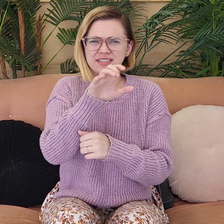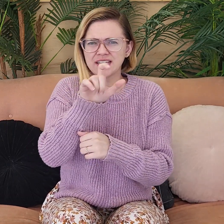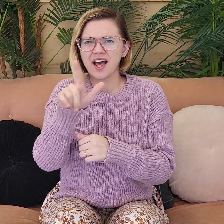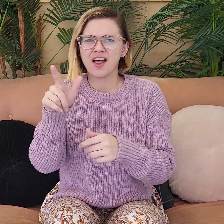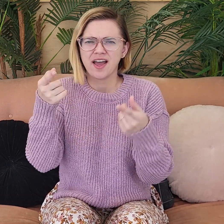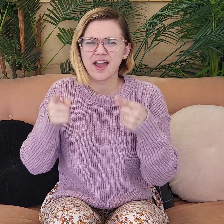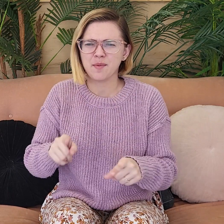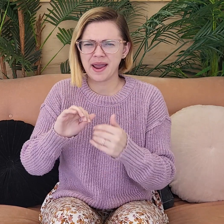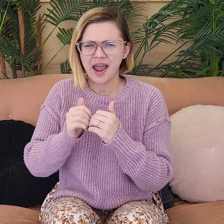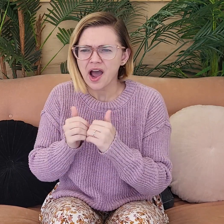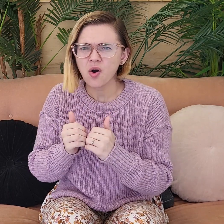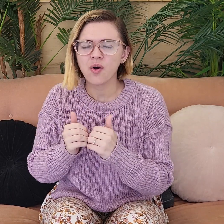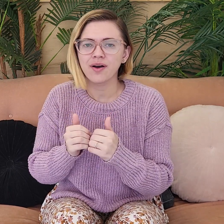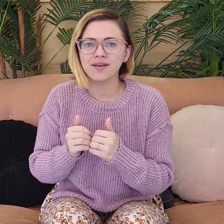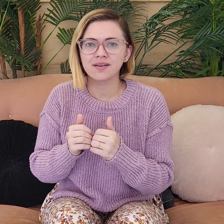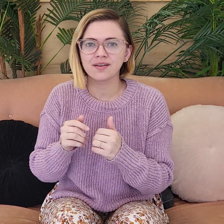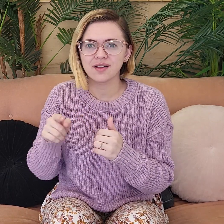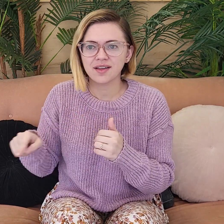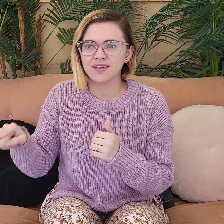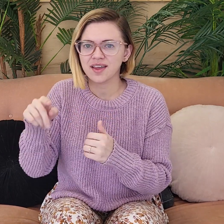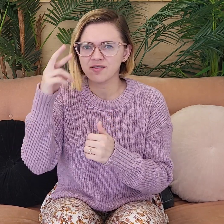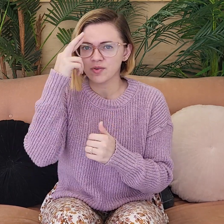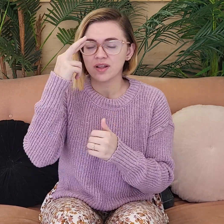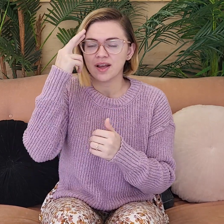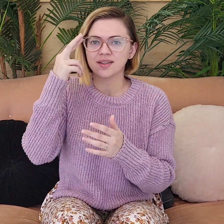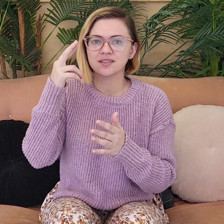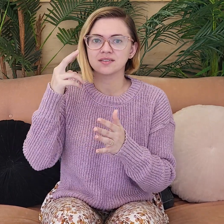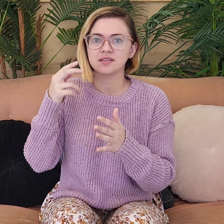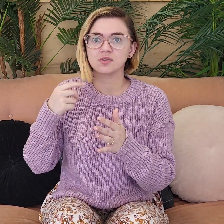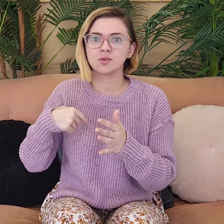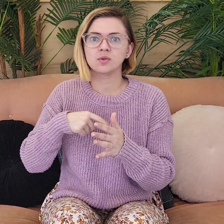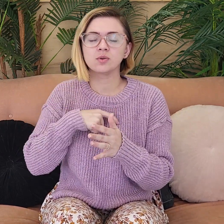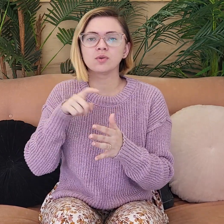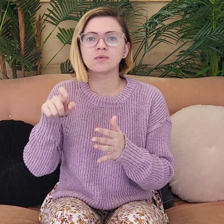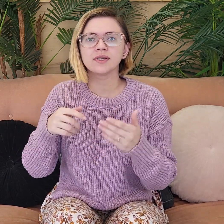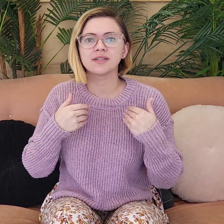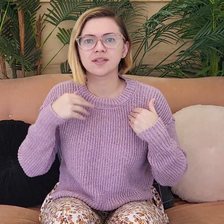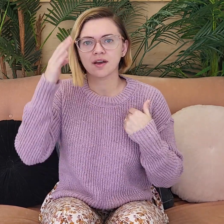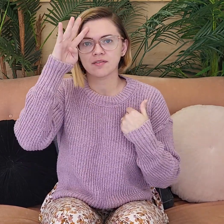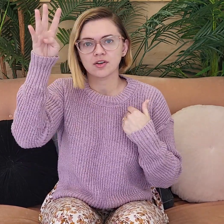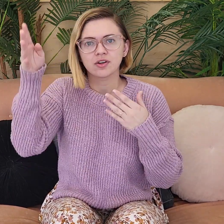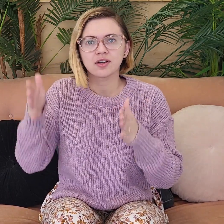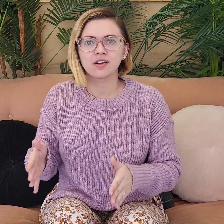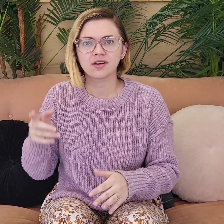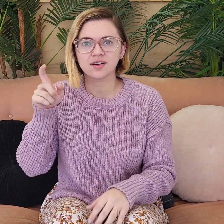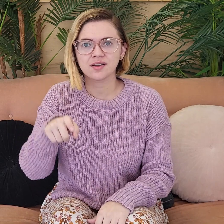happen, how that first cell could happen. And they've realized that we need to have